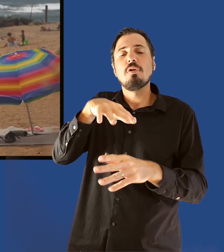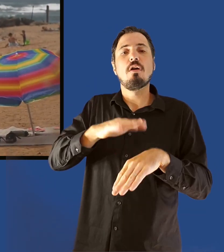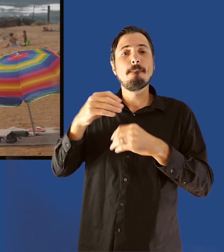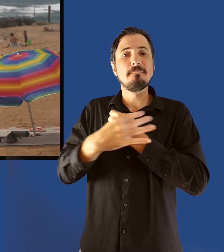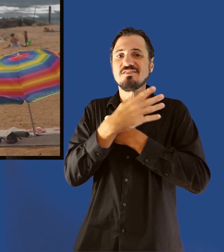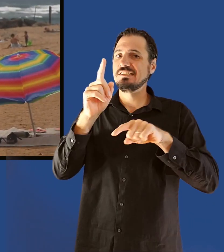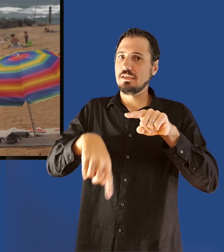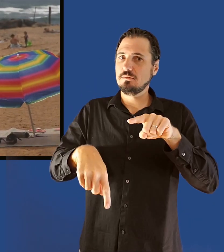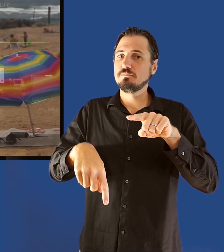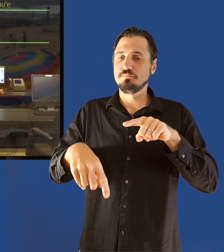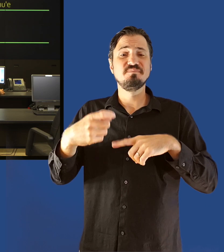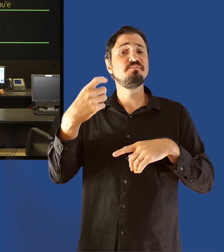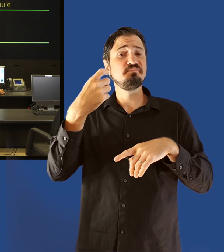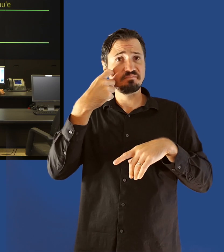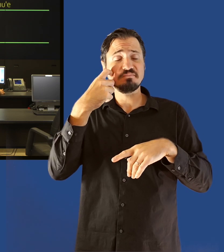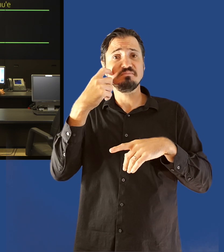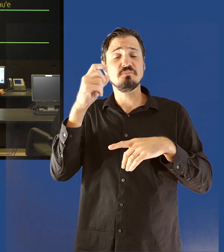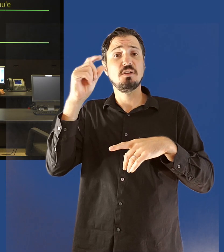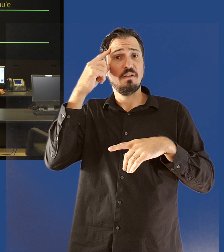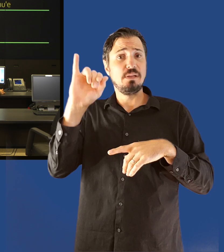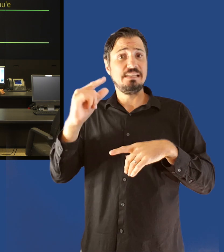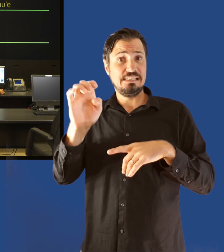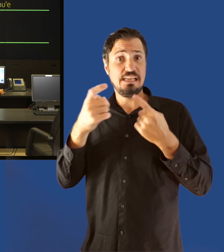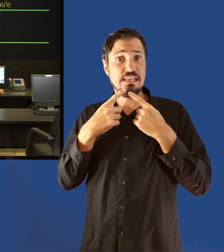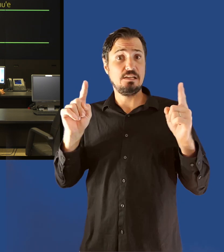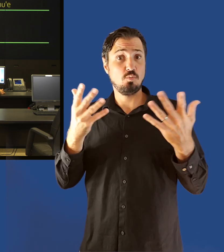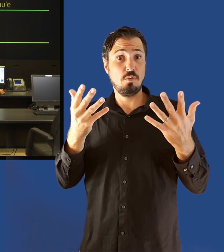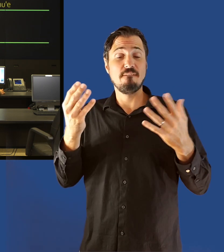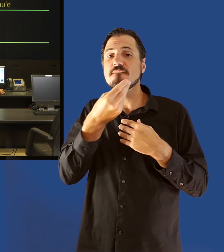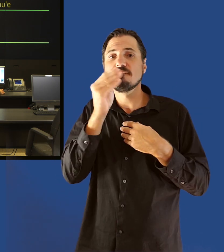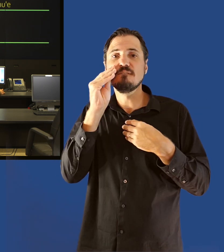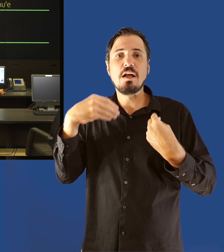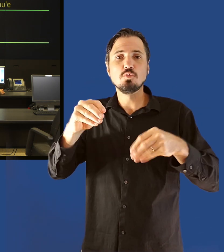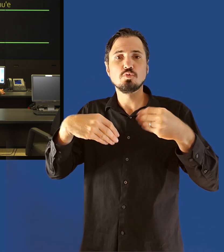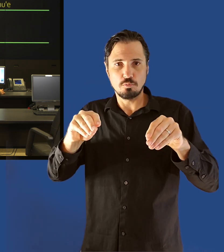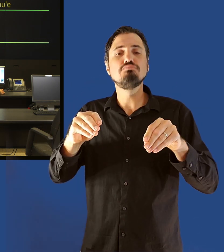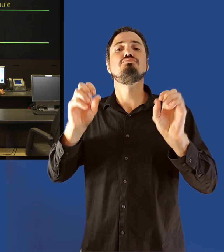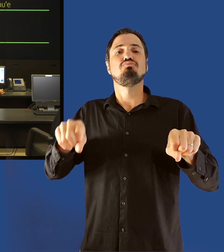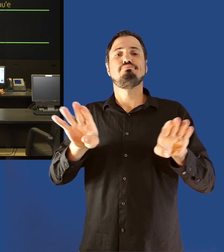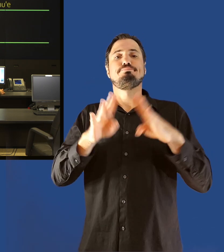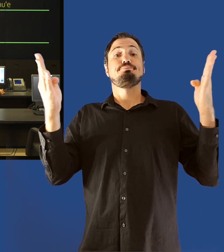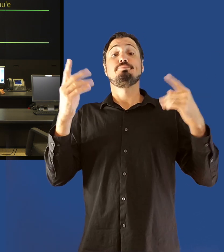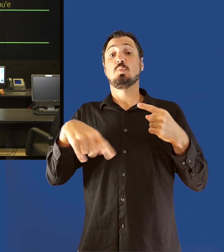Another recent announcement from Governor Ige now confirms that florists will be able to begin operations on May 1,